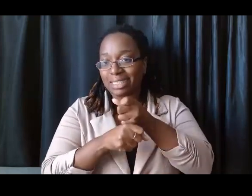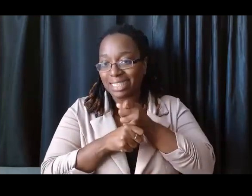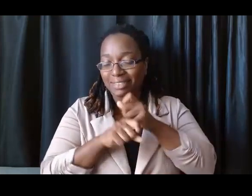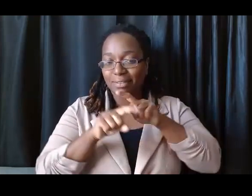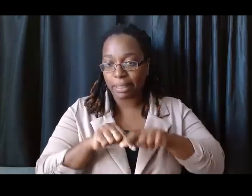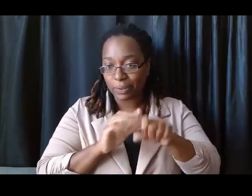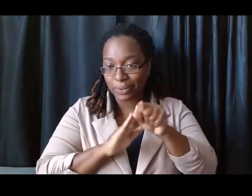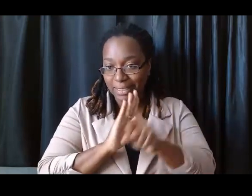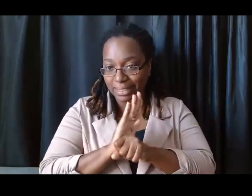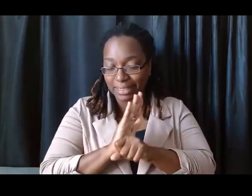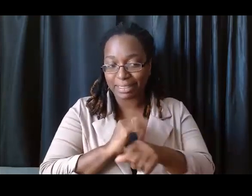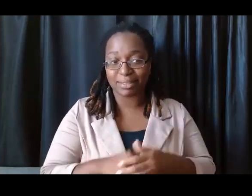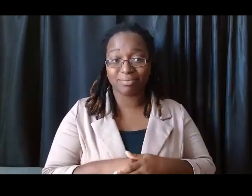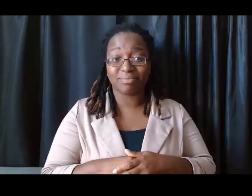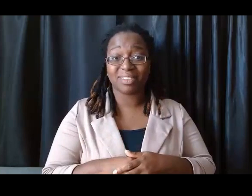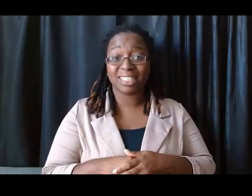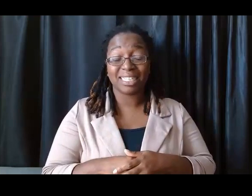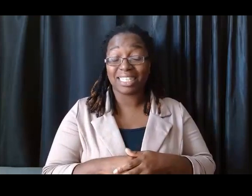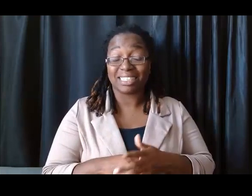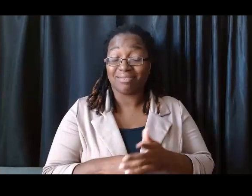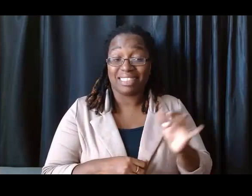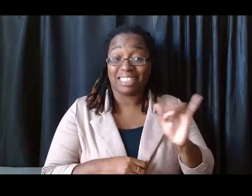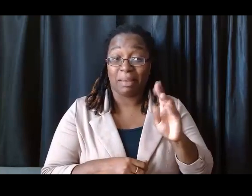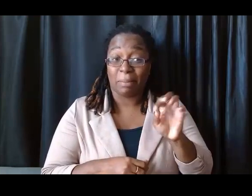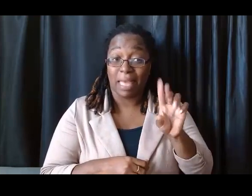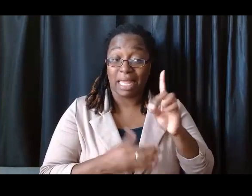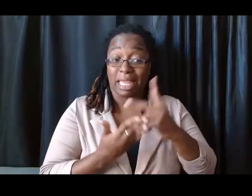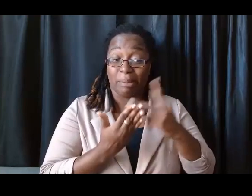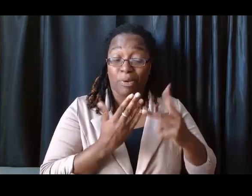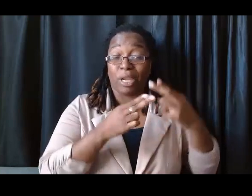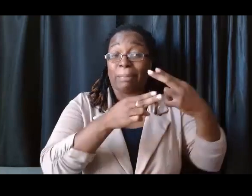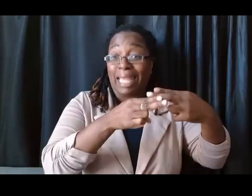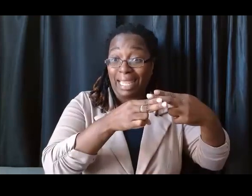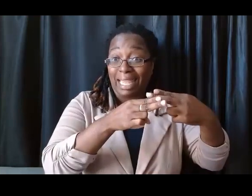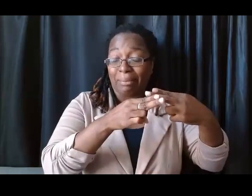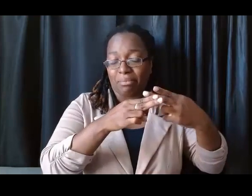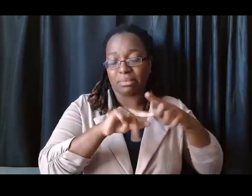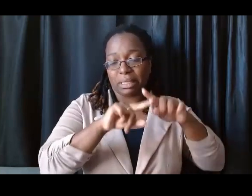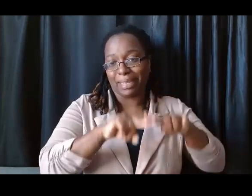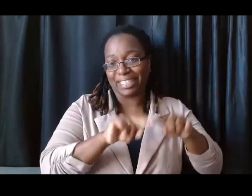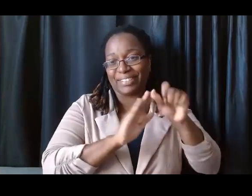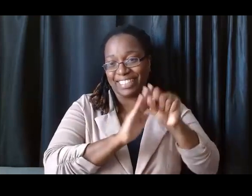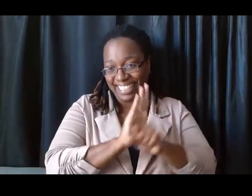Even the name of the Medicaid program can be different from one state to another.